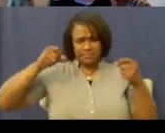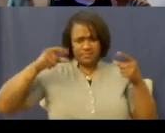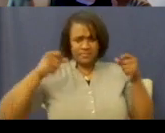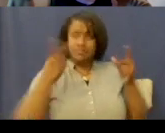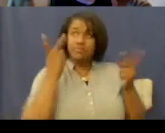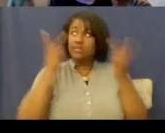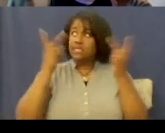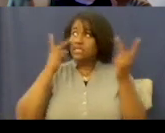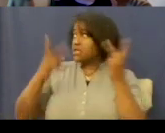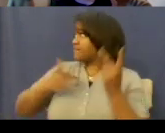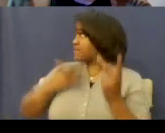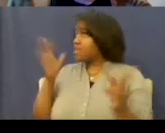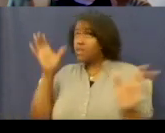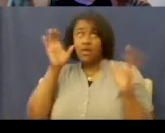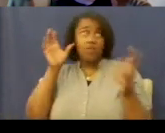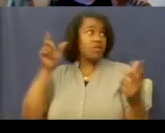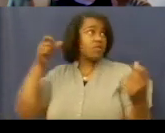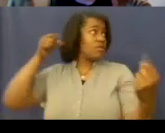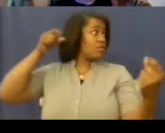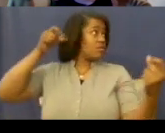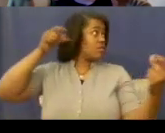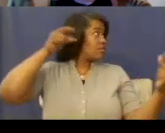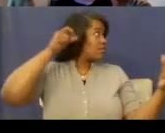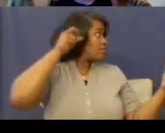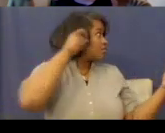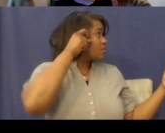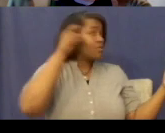and bring them in to the cell body.